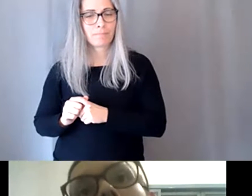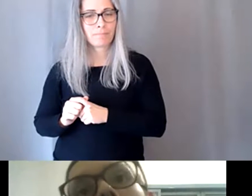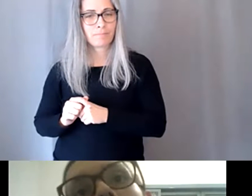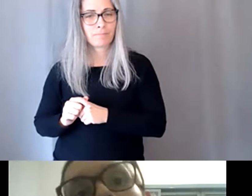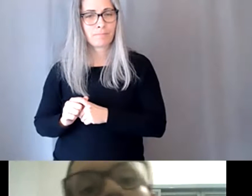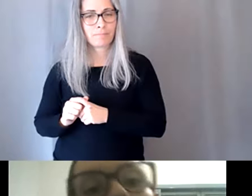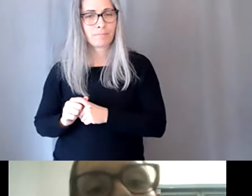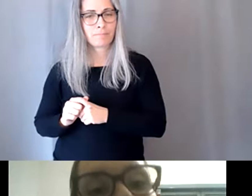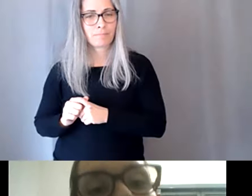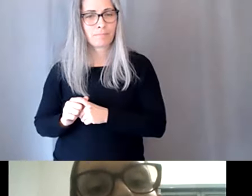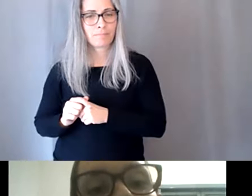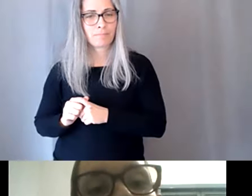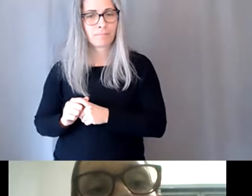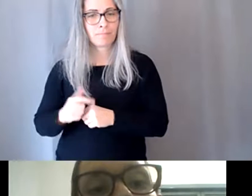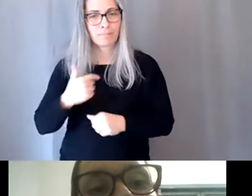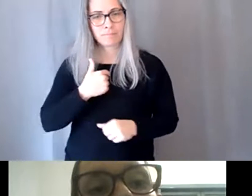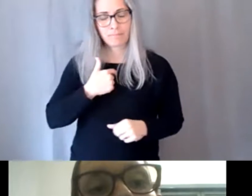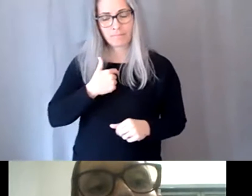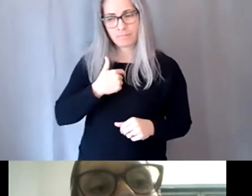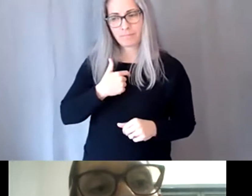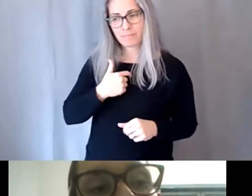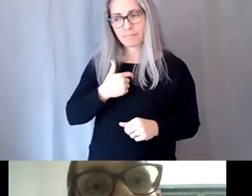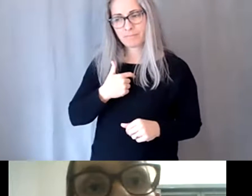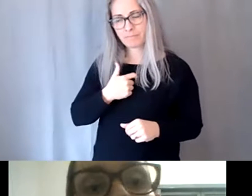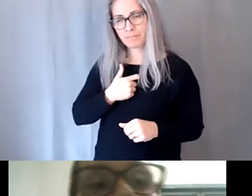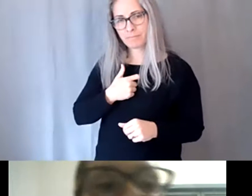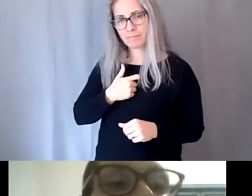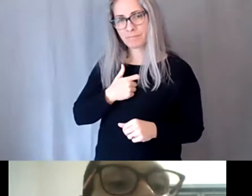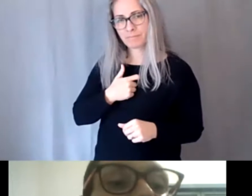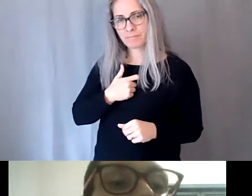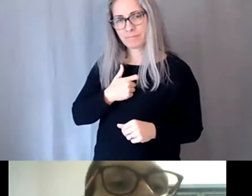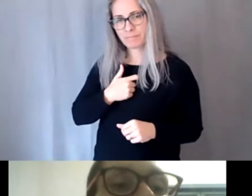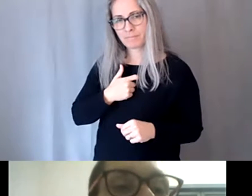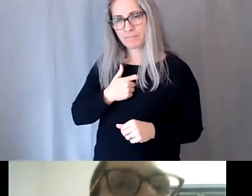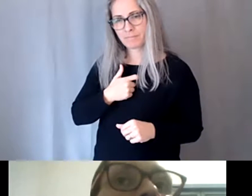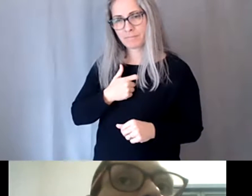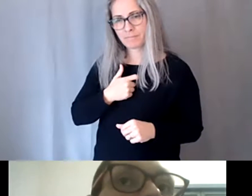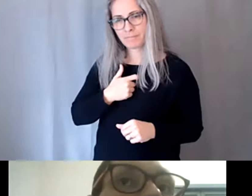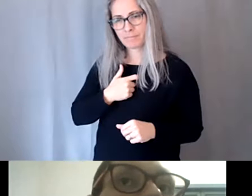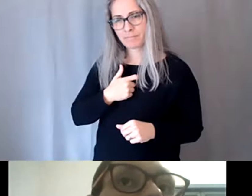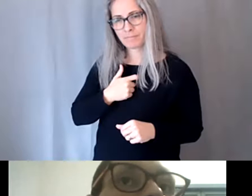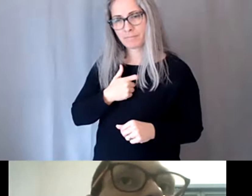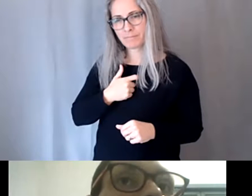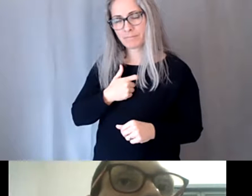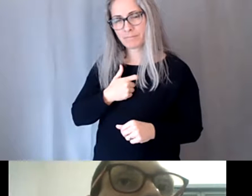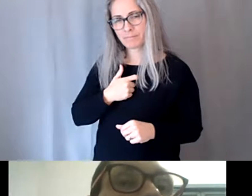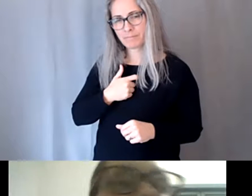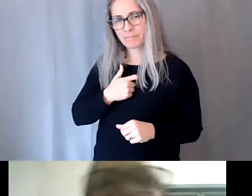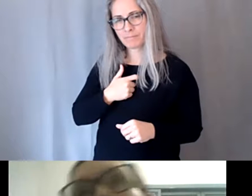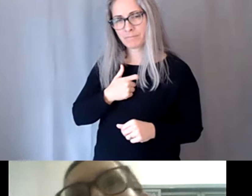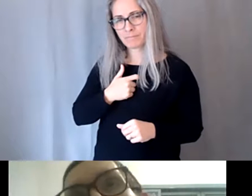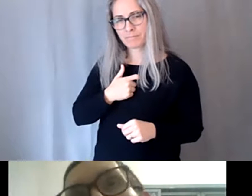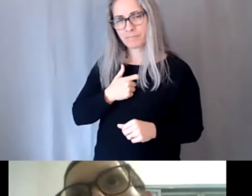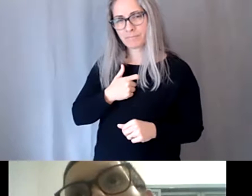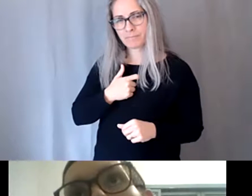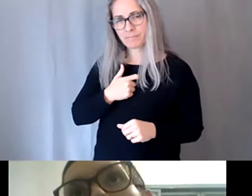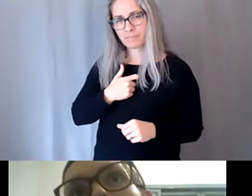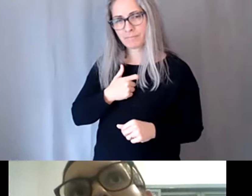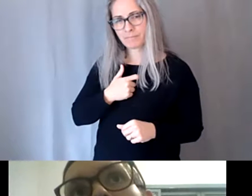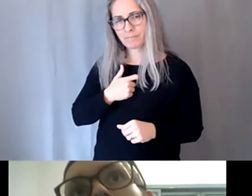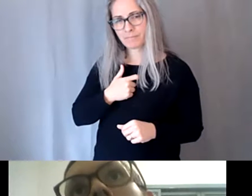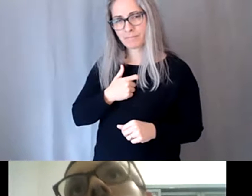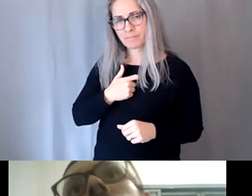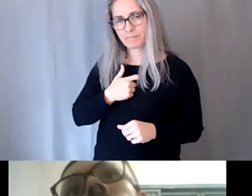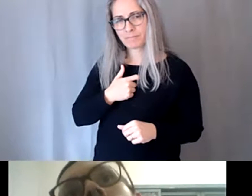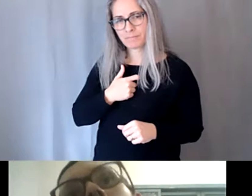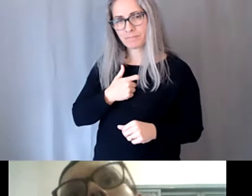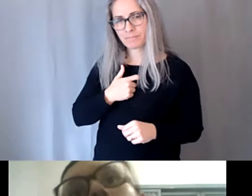is I’m not a thing that